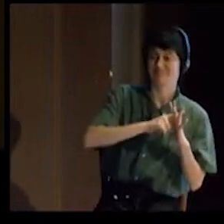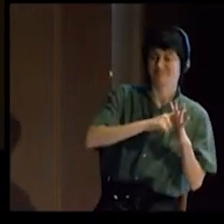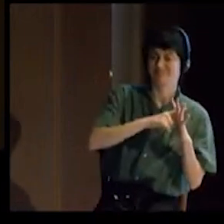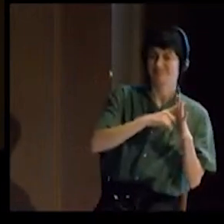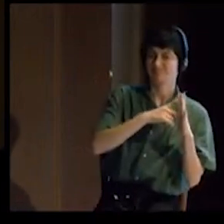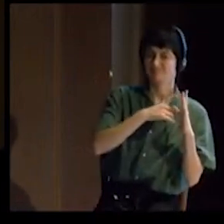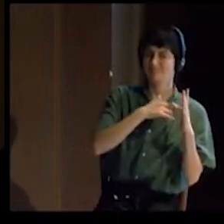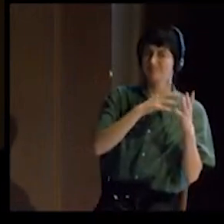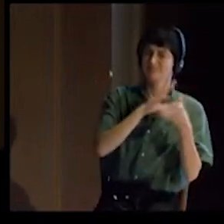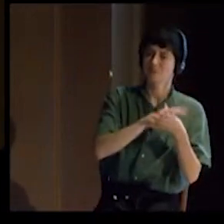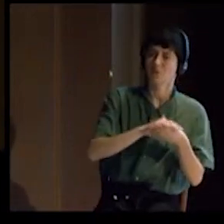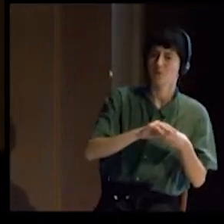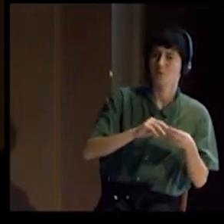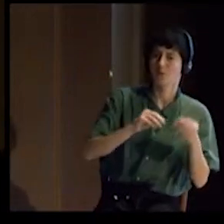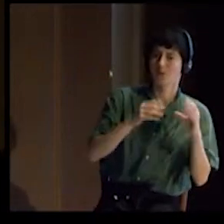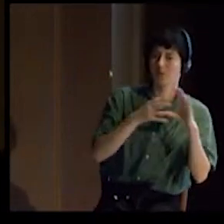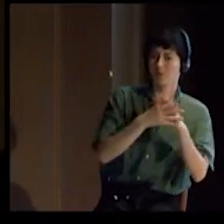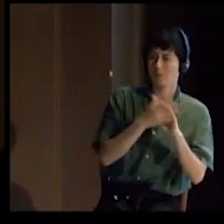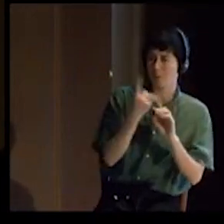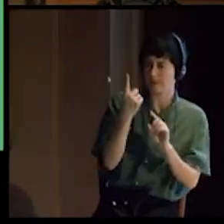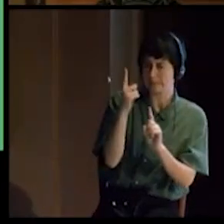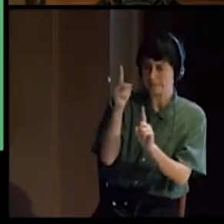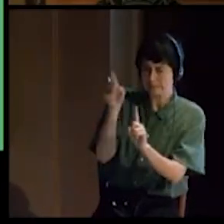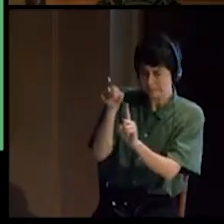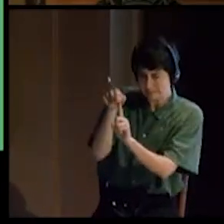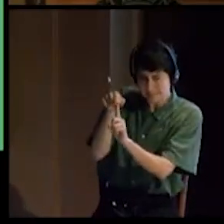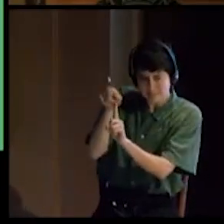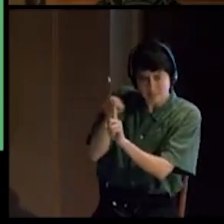that I had with this bird that inspired the research that I did at the Smithsonian.